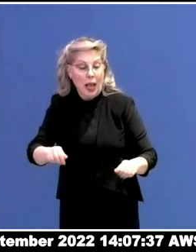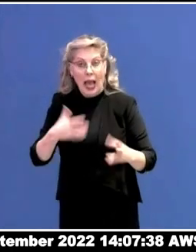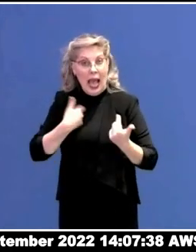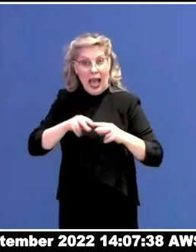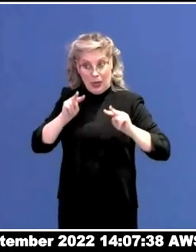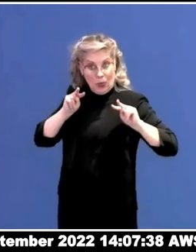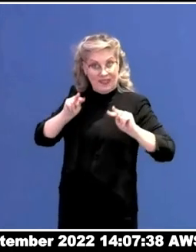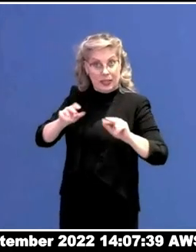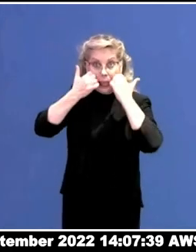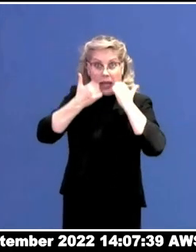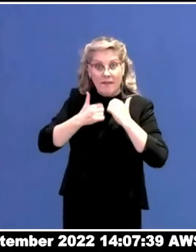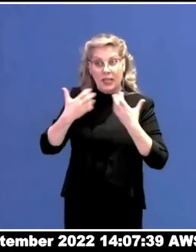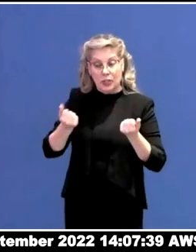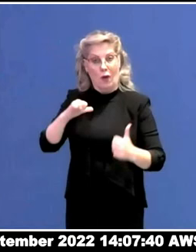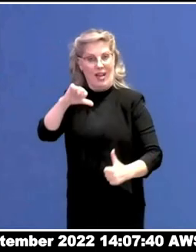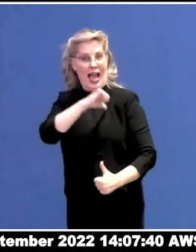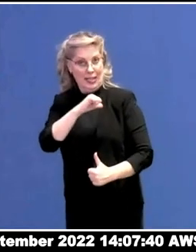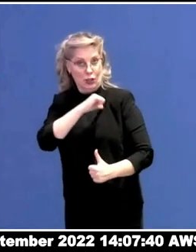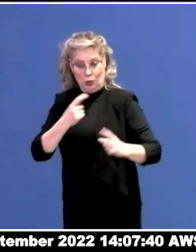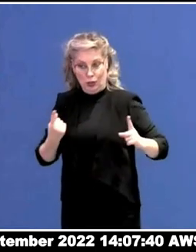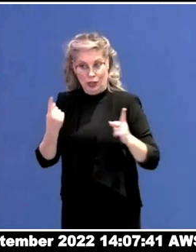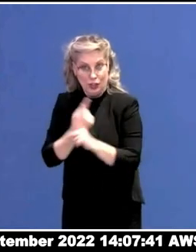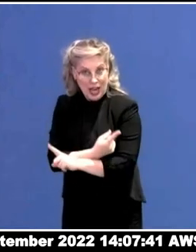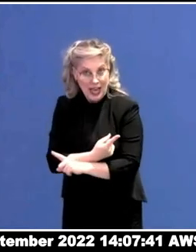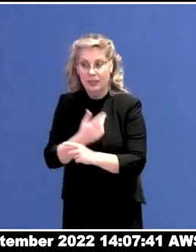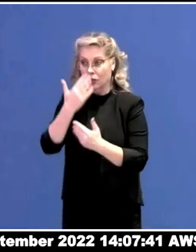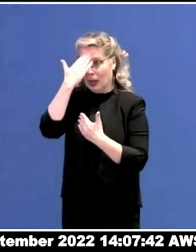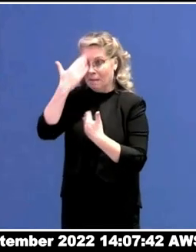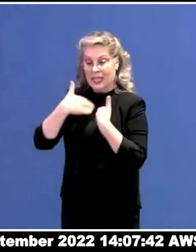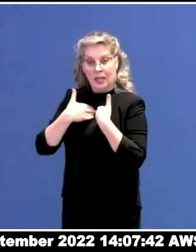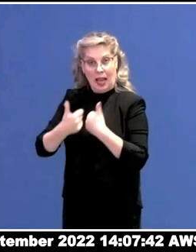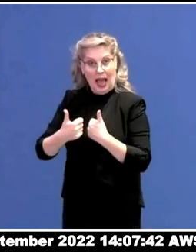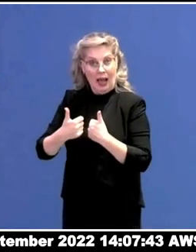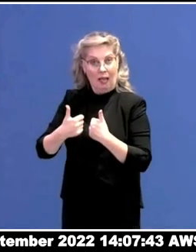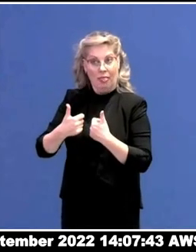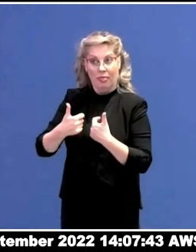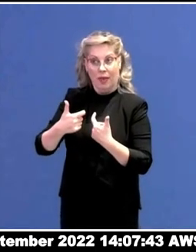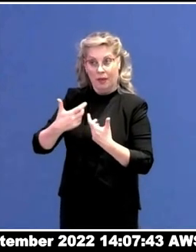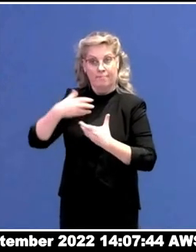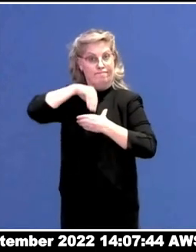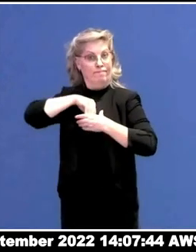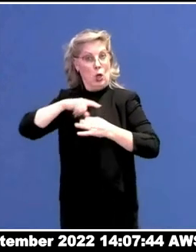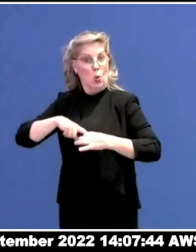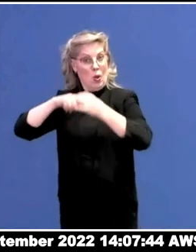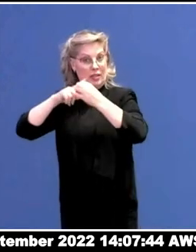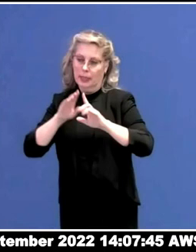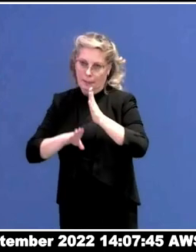We see recovery-based approaches, attention to human rights, all resulting purely from